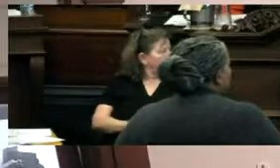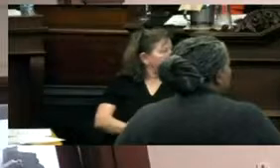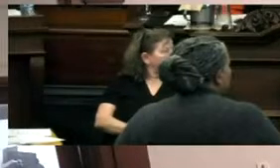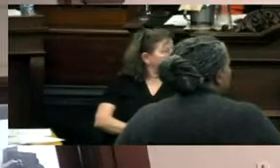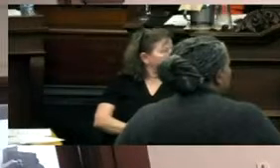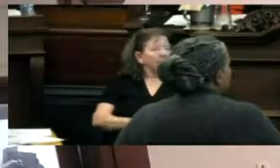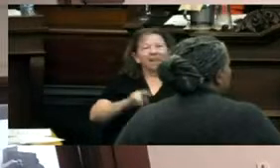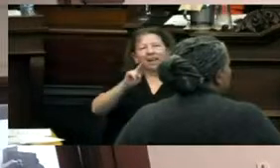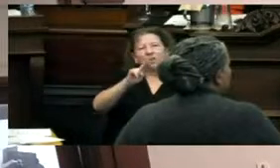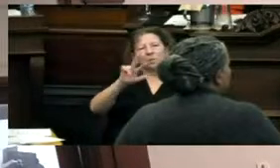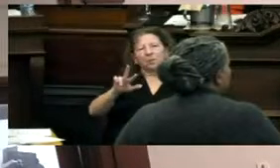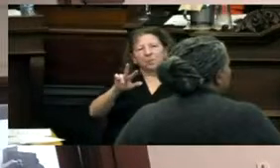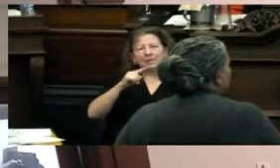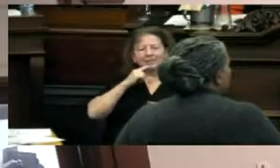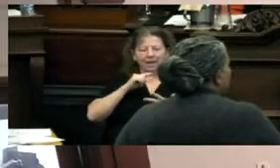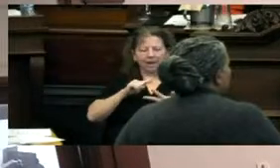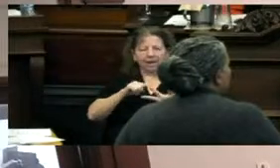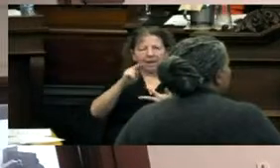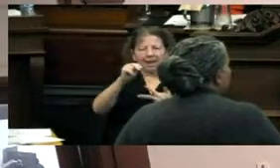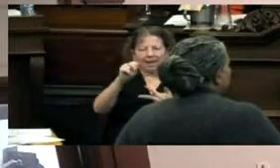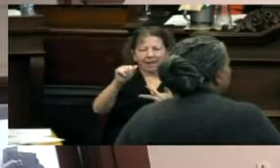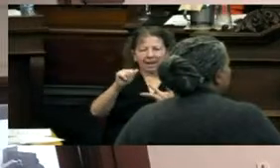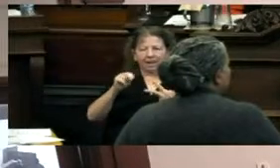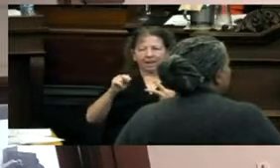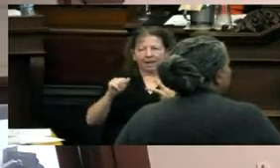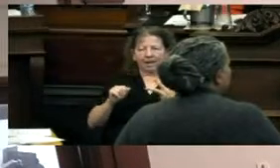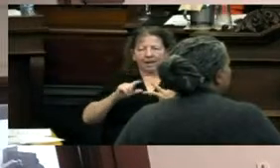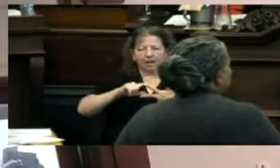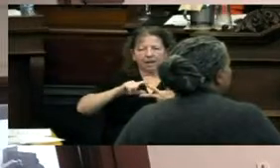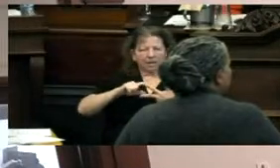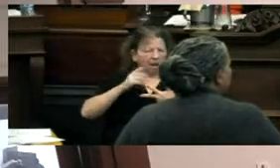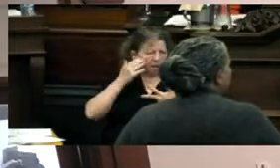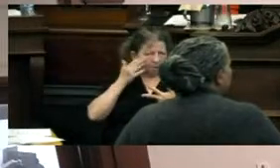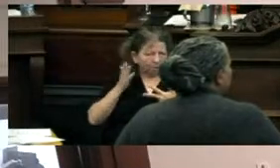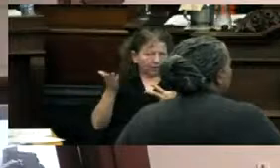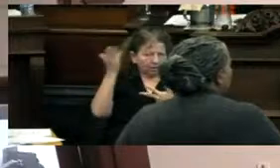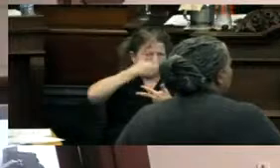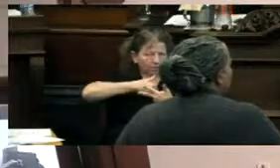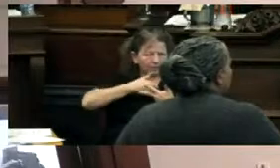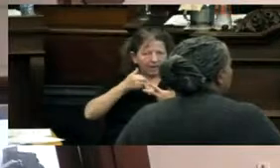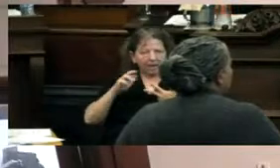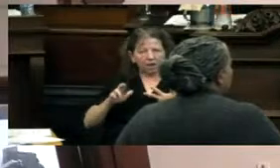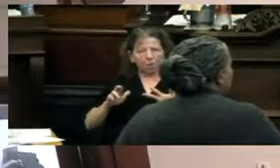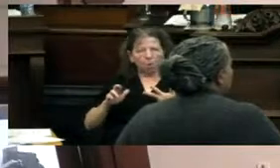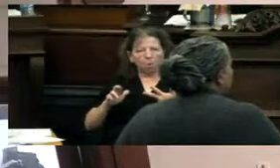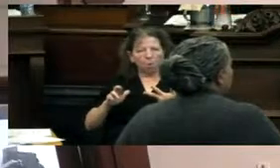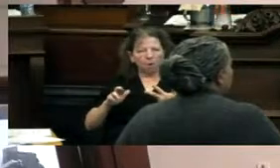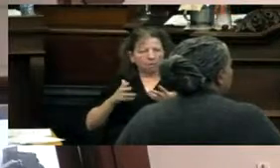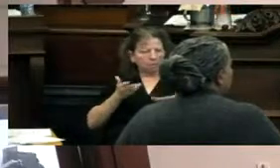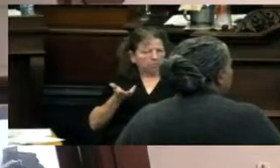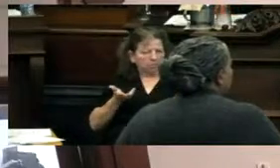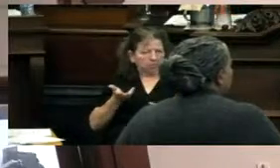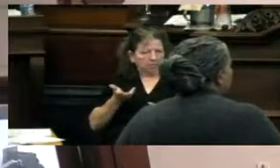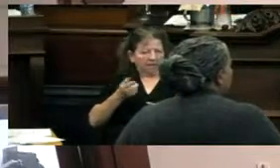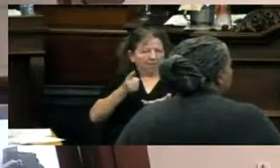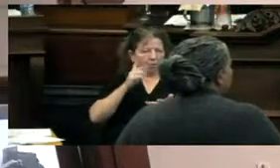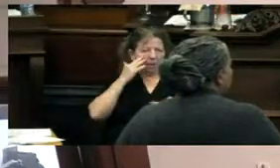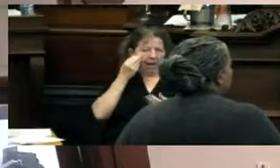events and three any recruitment, retention updates. And two and three say Na. And I